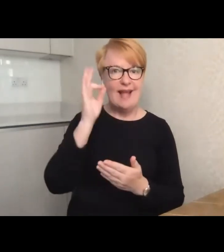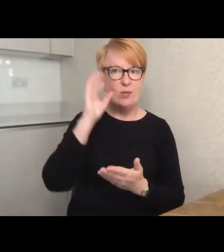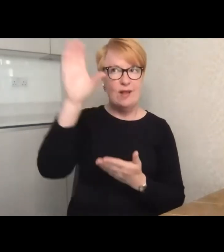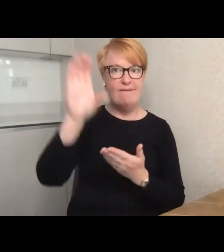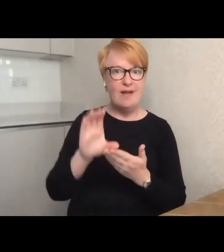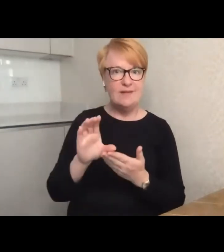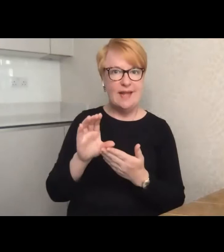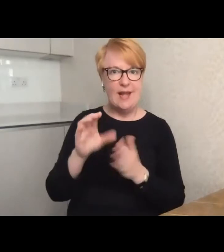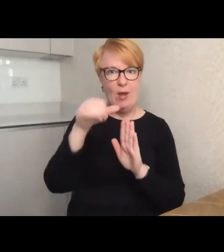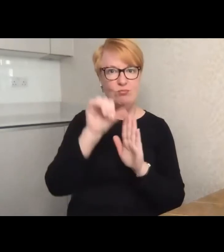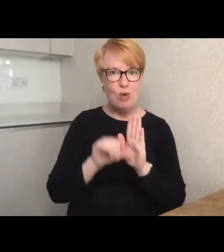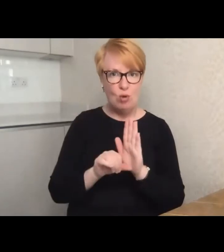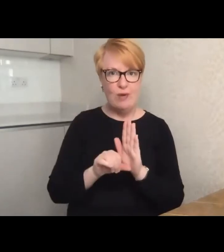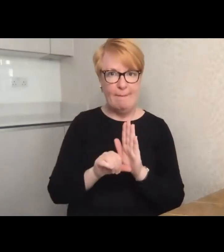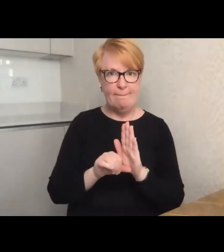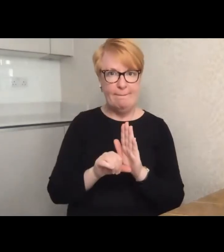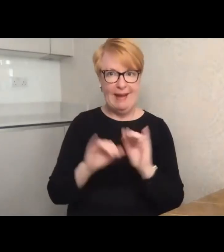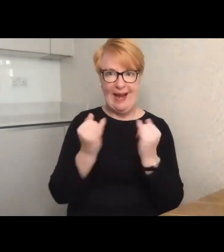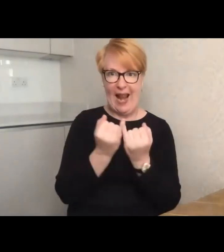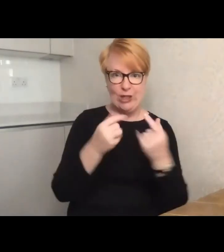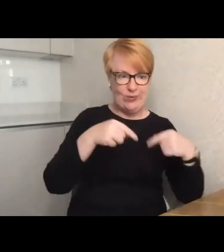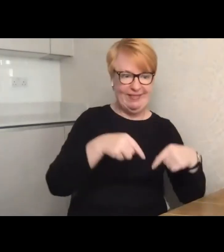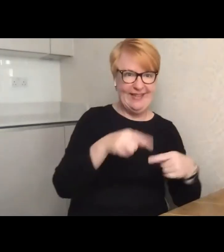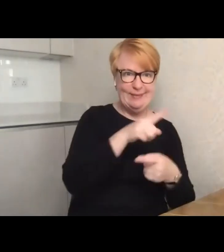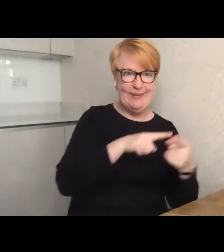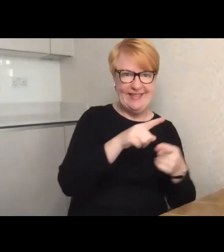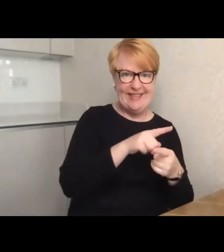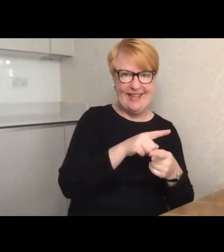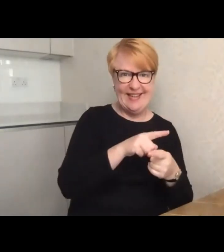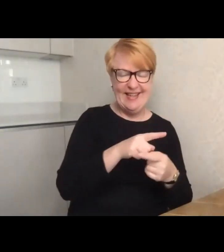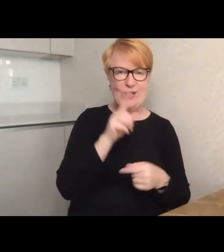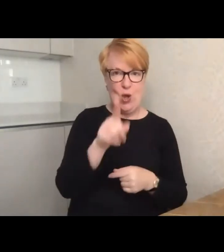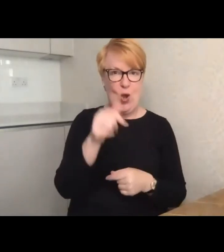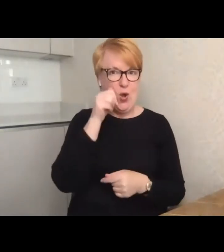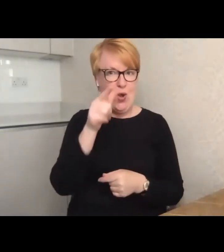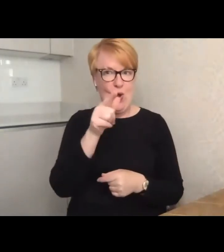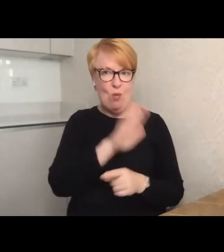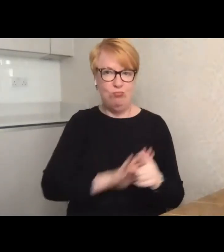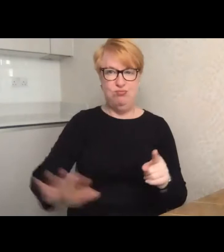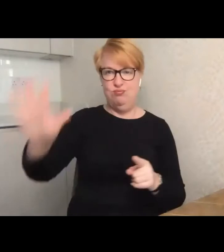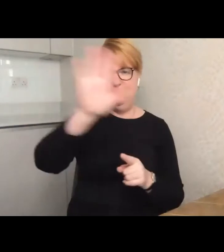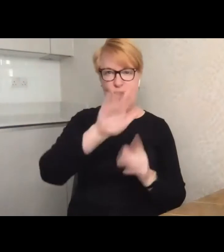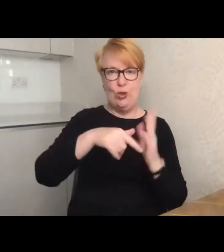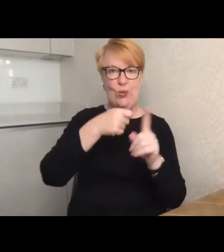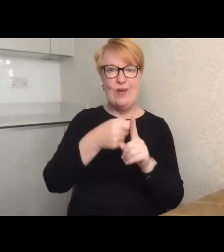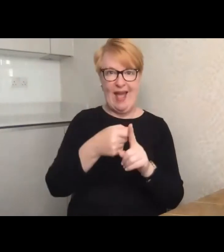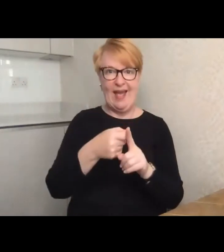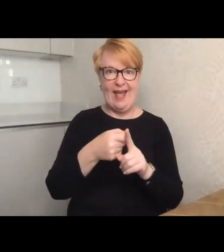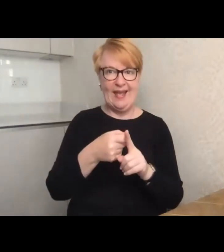And for those of who beyond the UK, that's organisations across the UK applying for, you know, really important funding over the next three years.